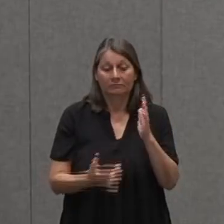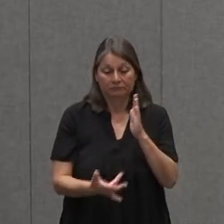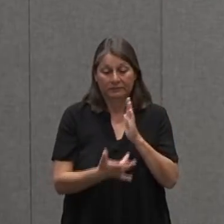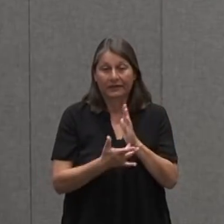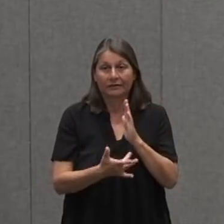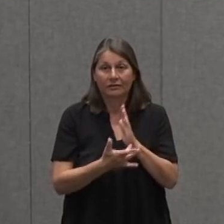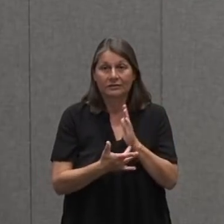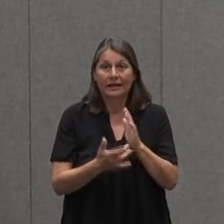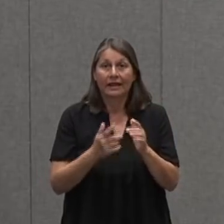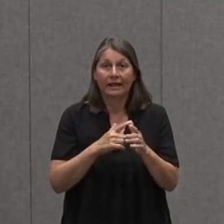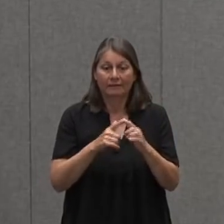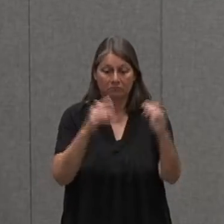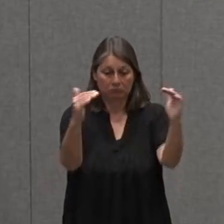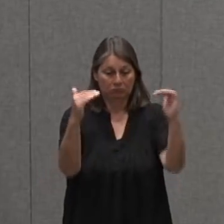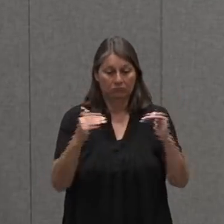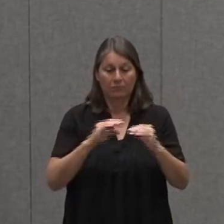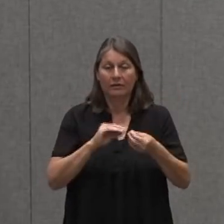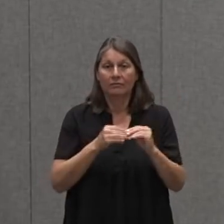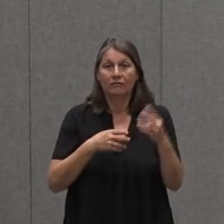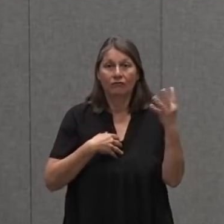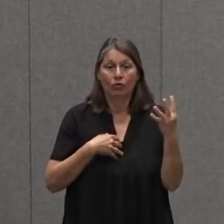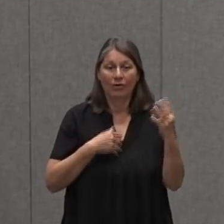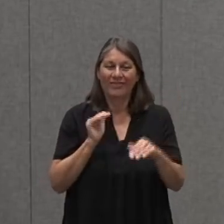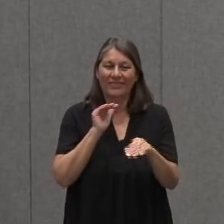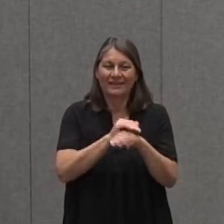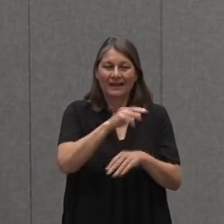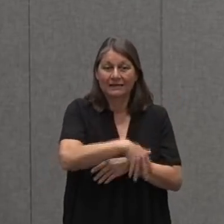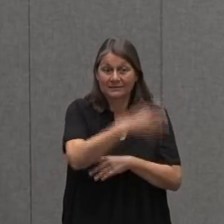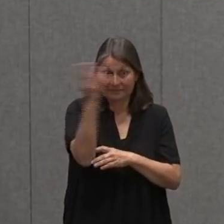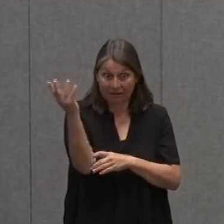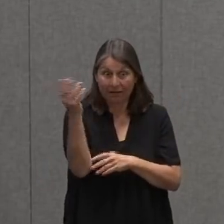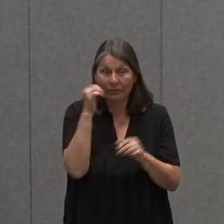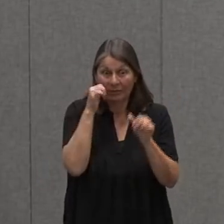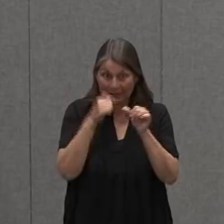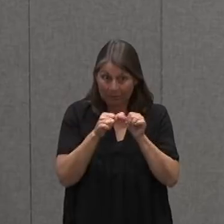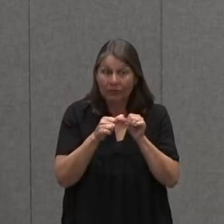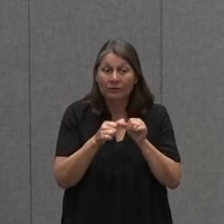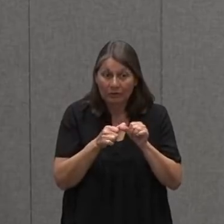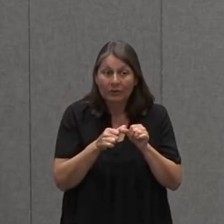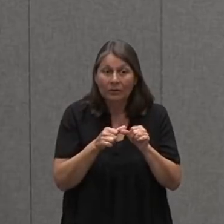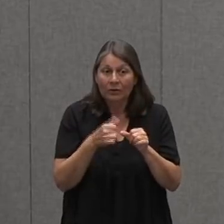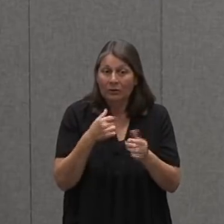And then we talked about the night sky as maybe being a topic that we would like to explore.